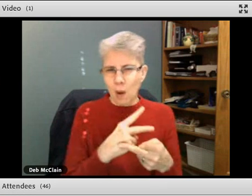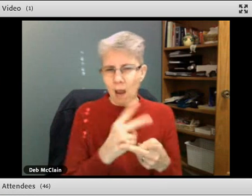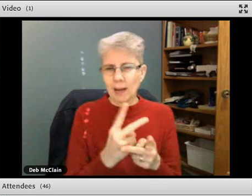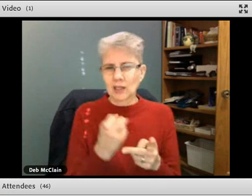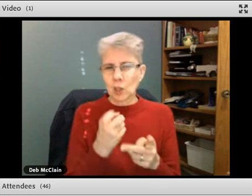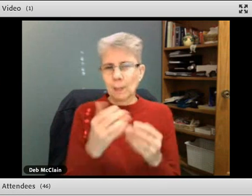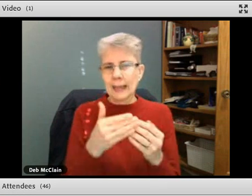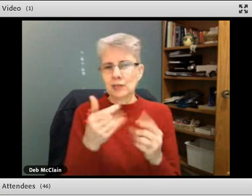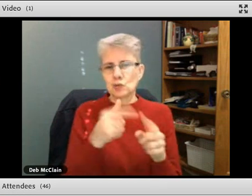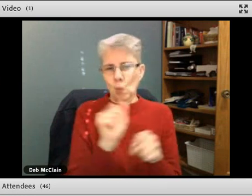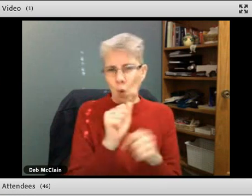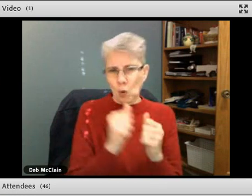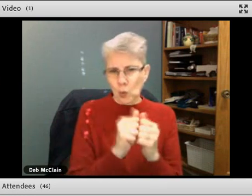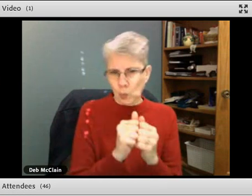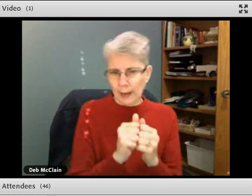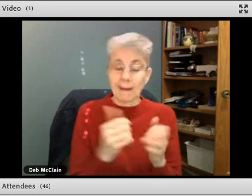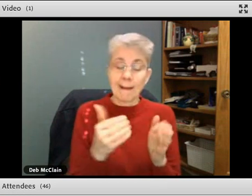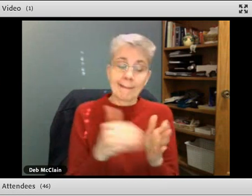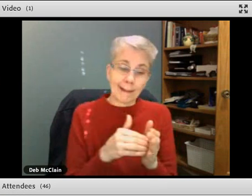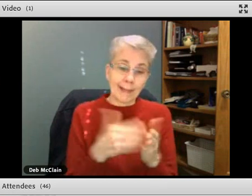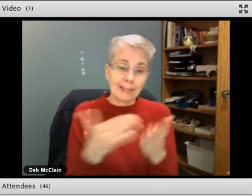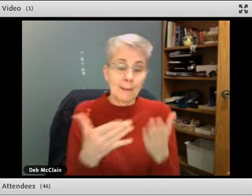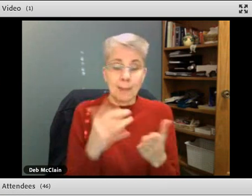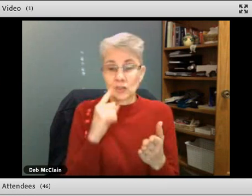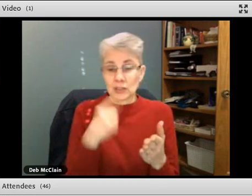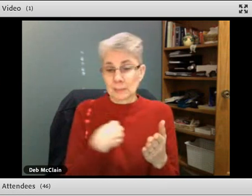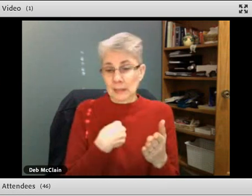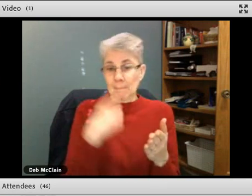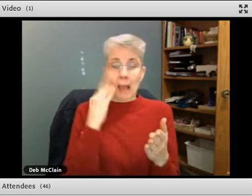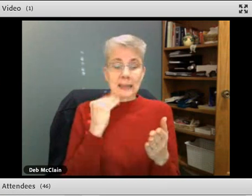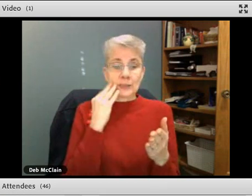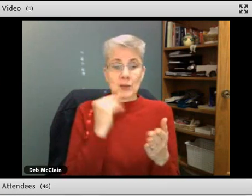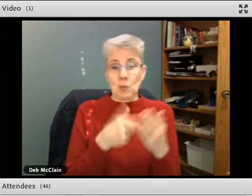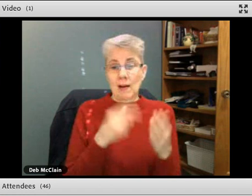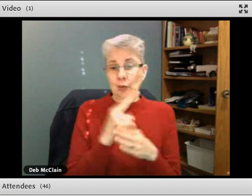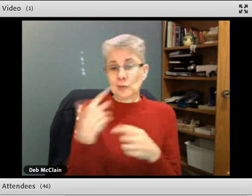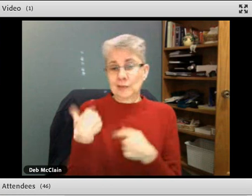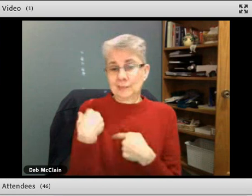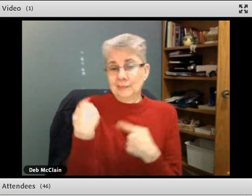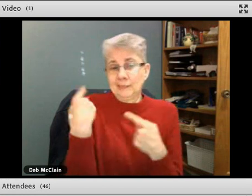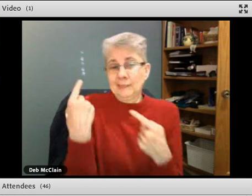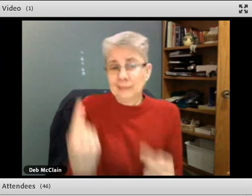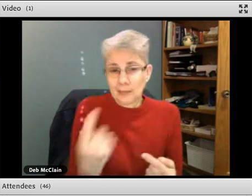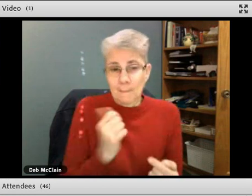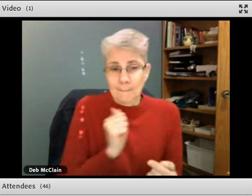That's what I've used the most. So, I think it depends. It depends.